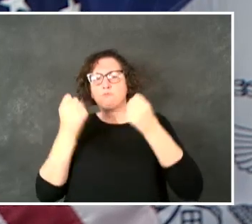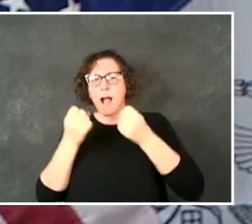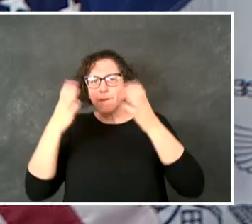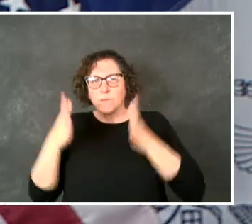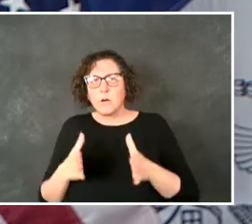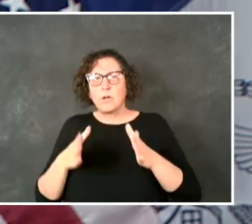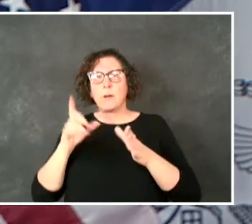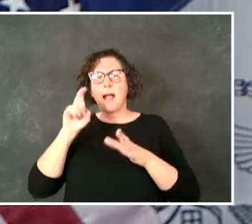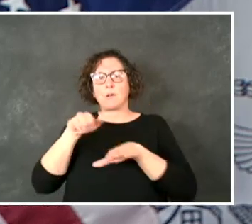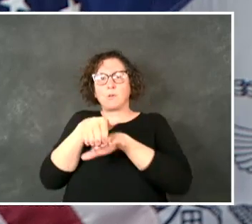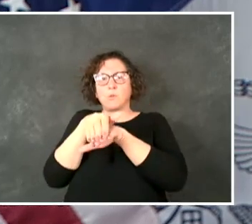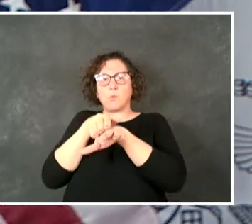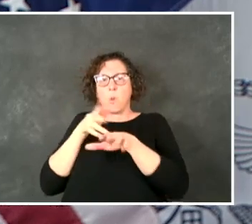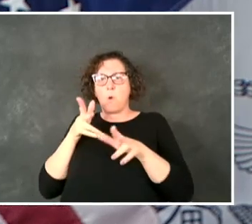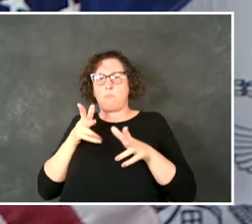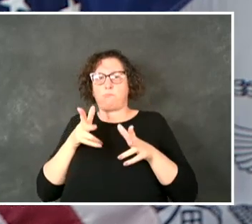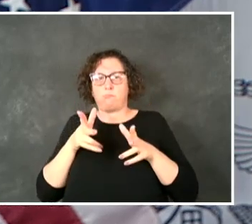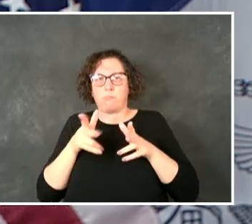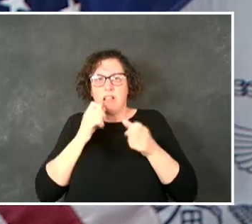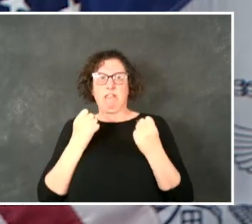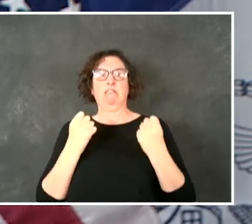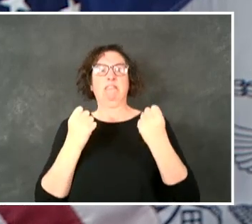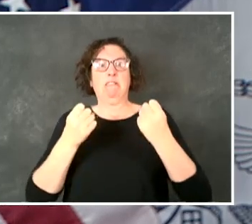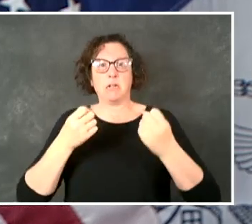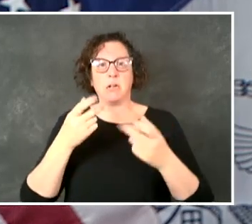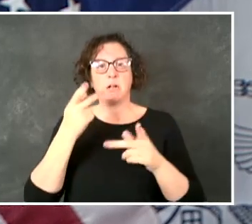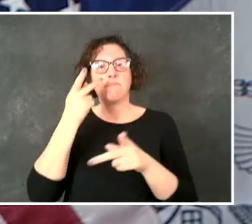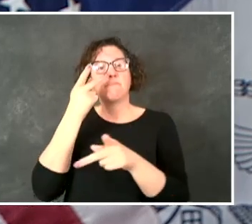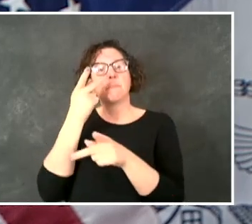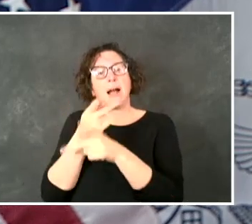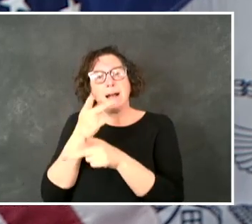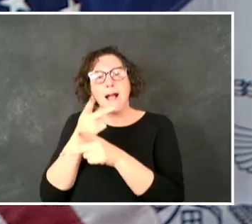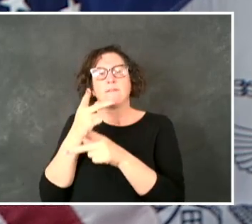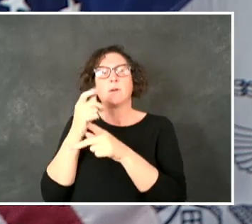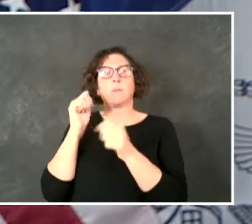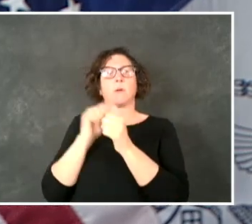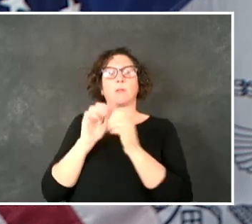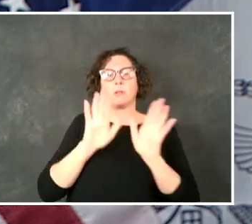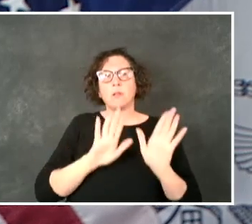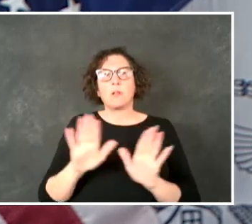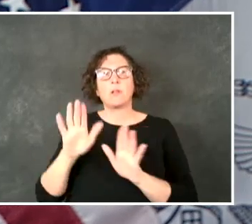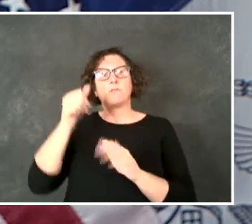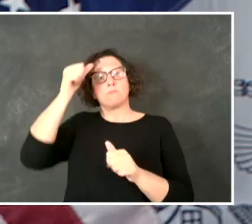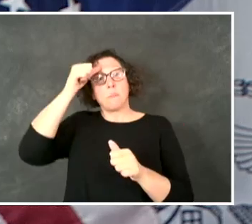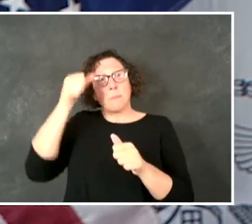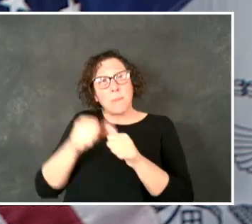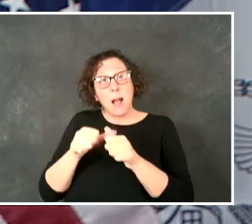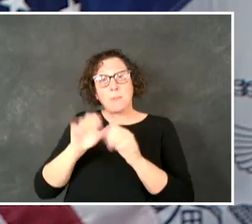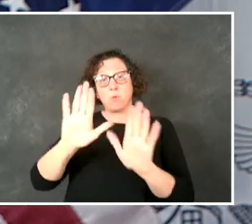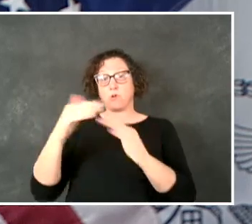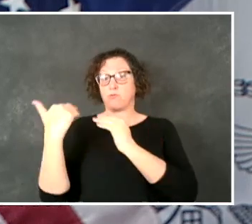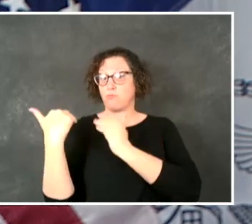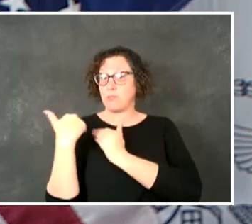THE MESSAGE TO SLOW DOWN, DRIVE SAFELY, RECOGNIZE THE RAMIFICATIONS OF WHAT IT MENSA